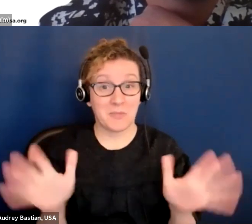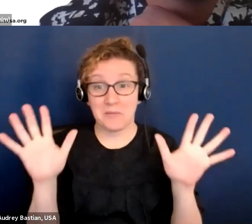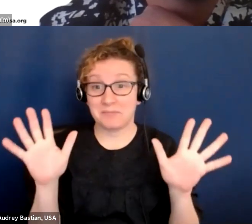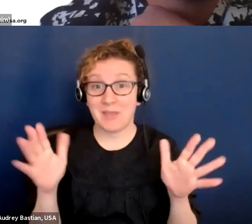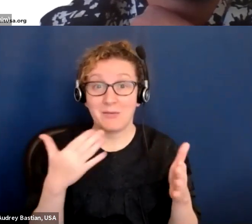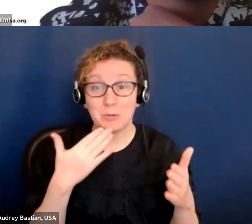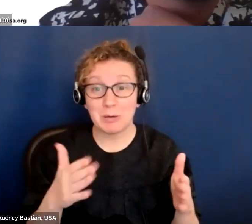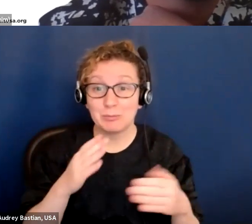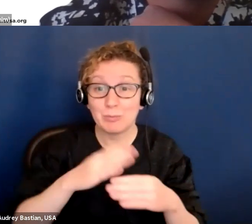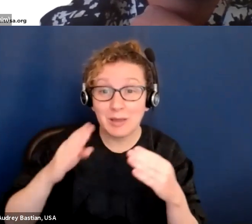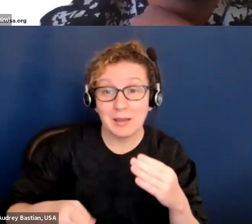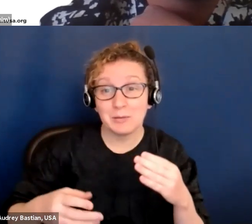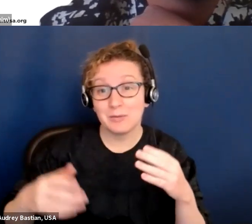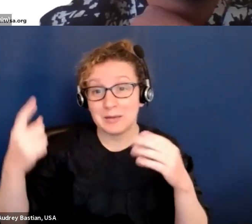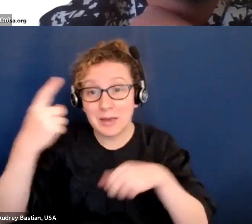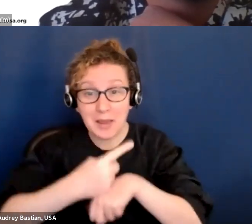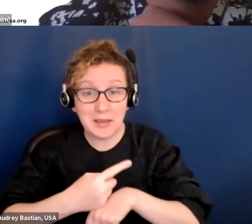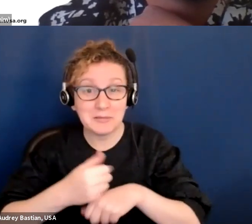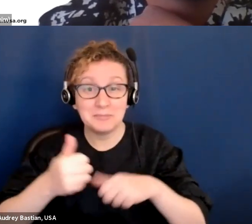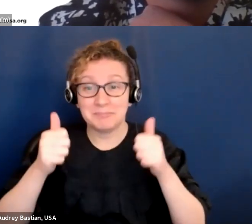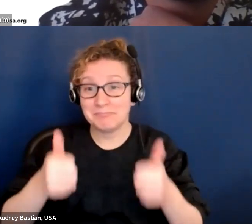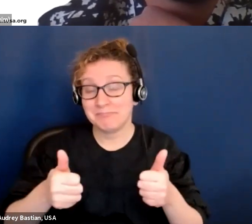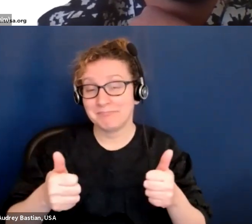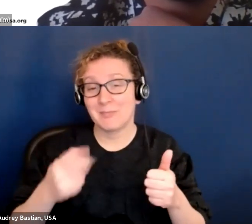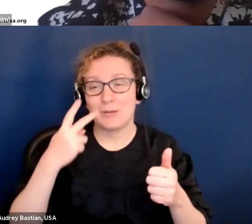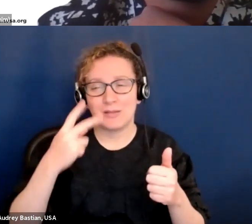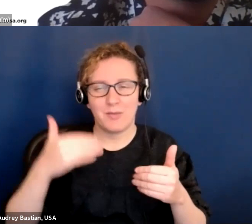a great day. We'll see you at our next webinar!